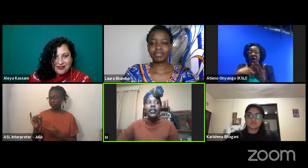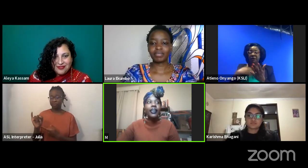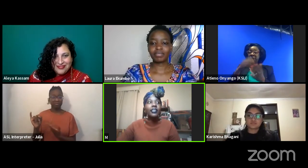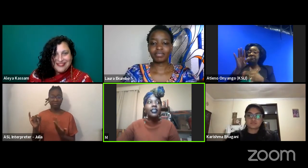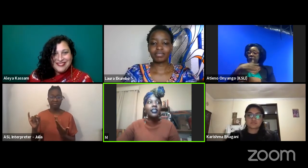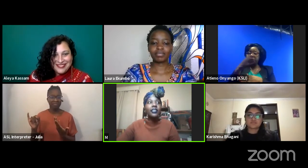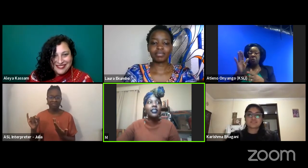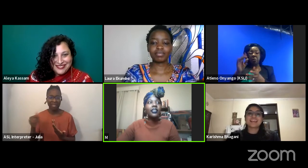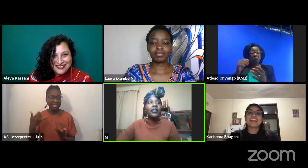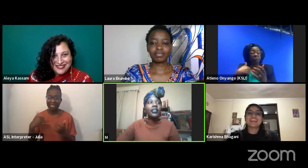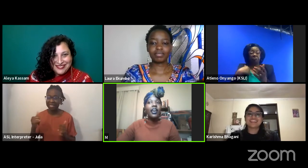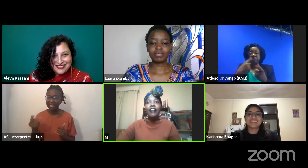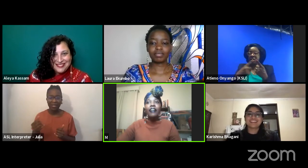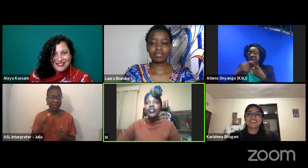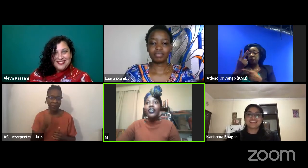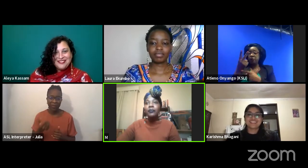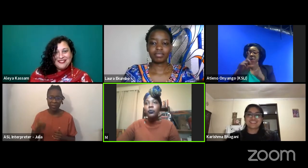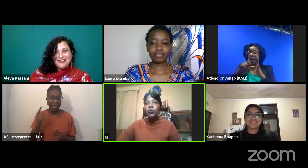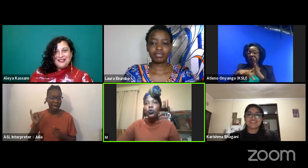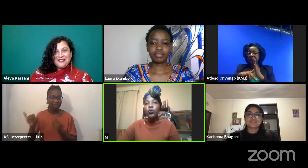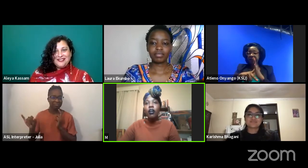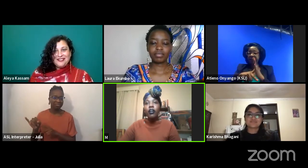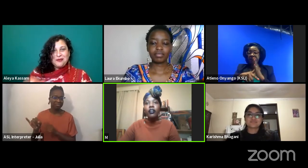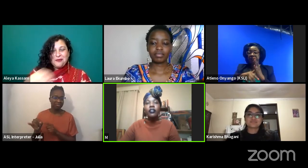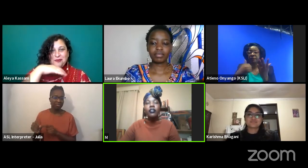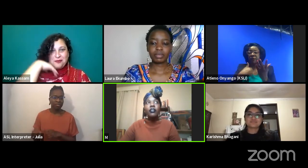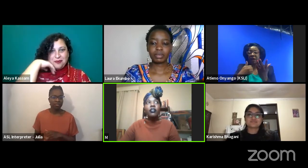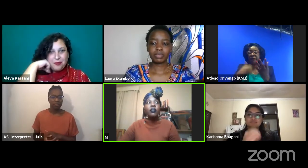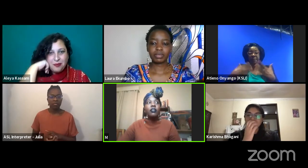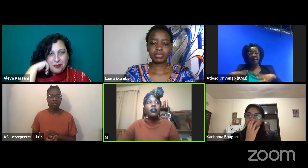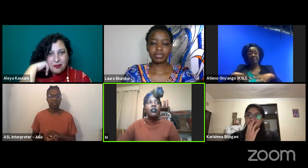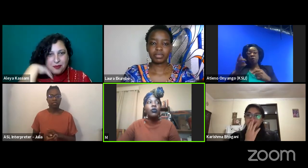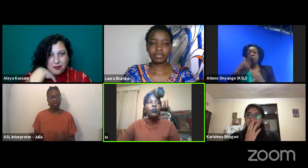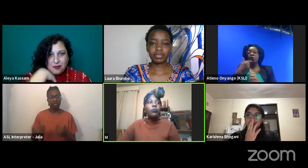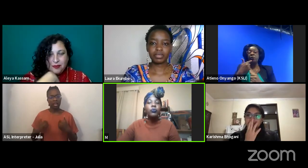and having people who are so deep professionals